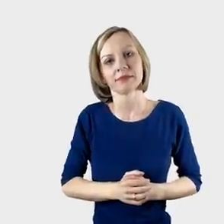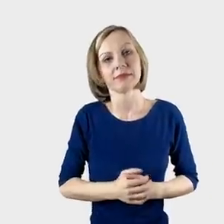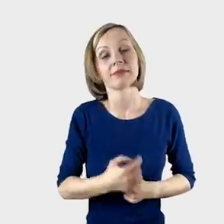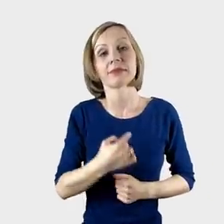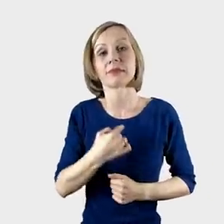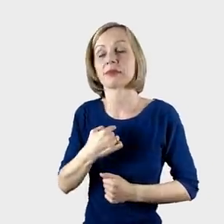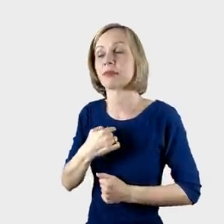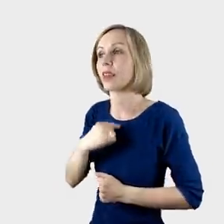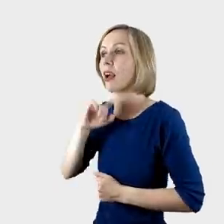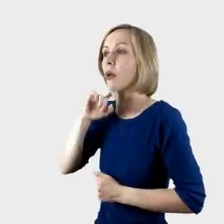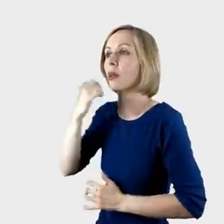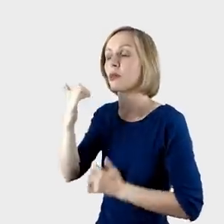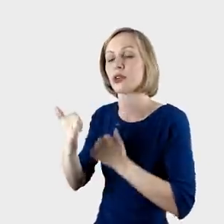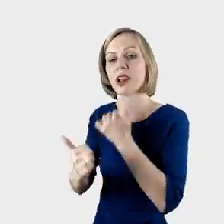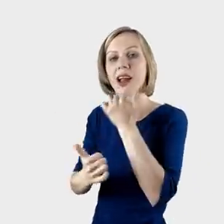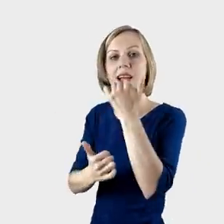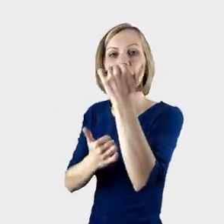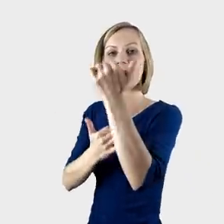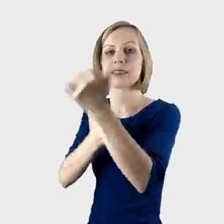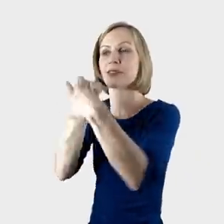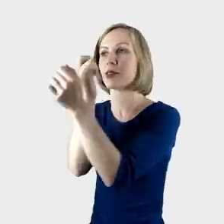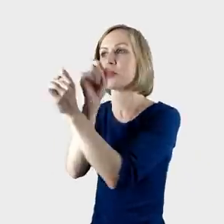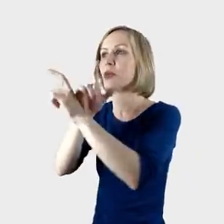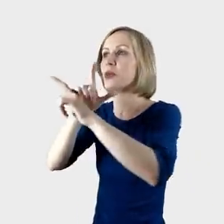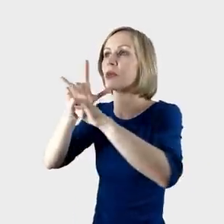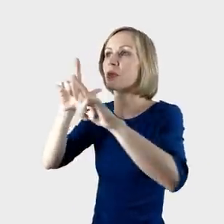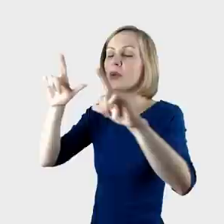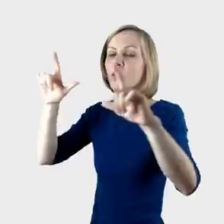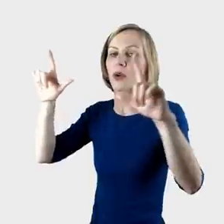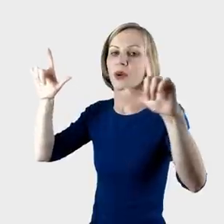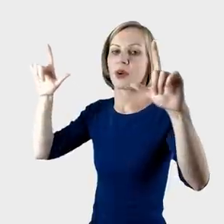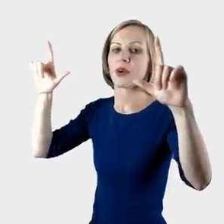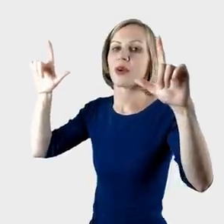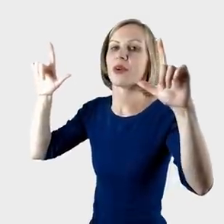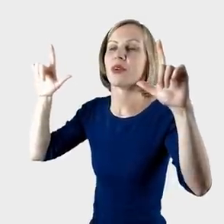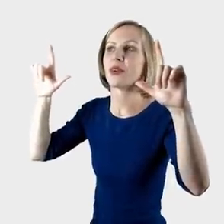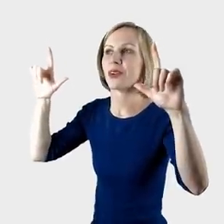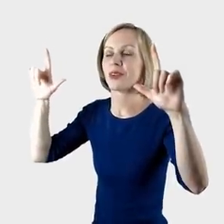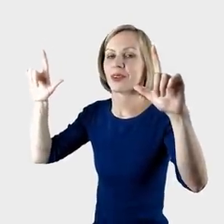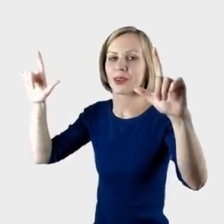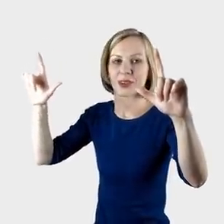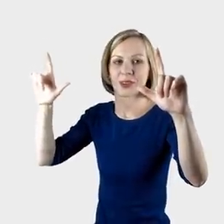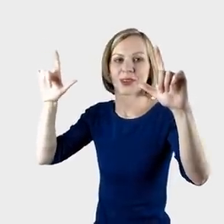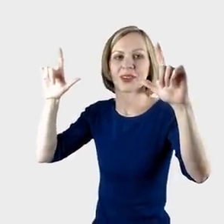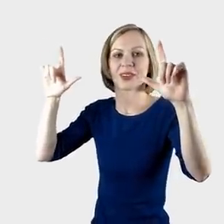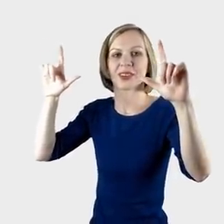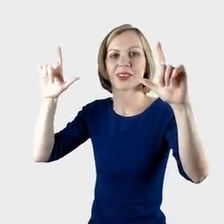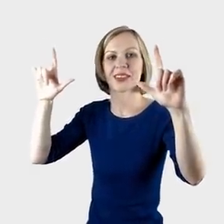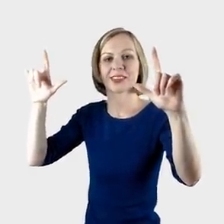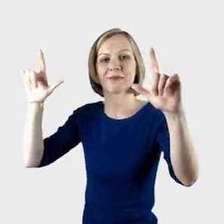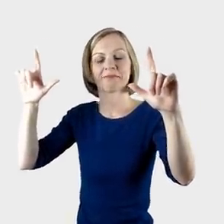And I will praise you, Lord